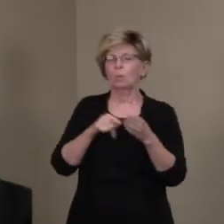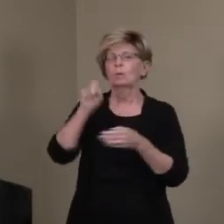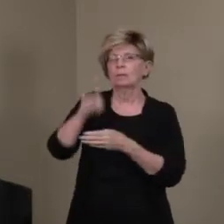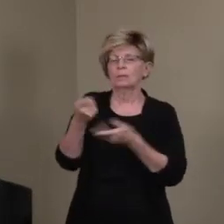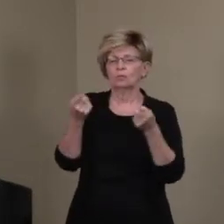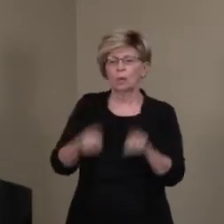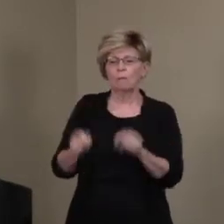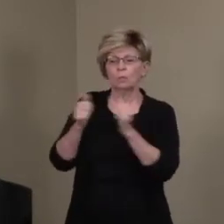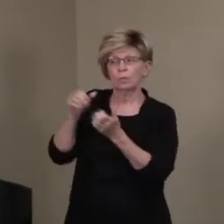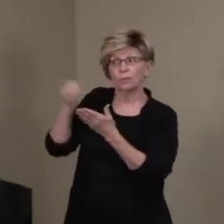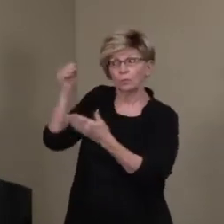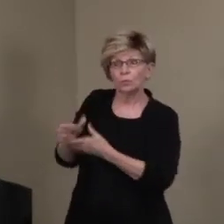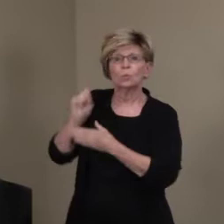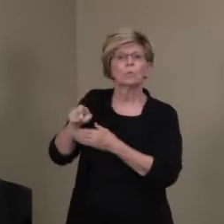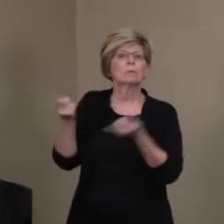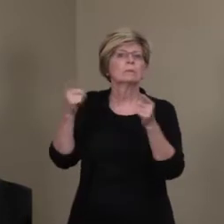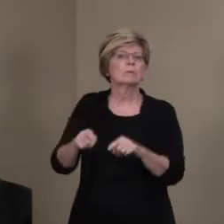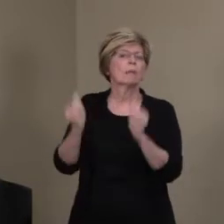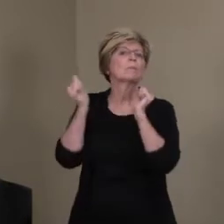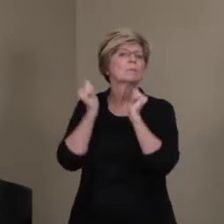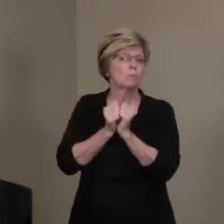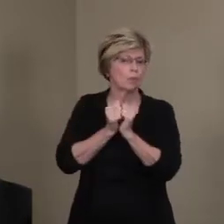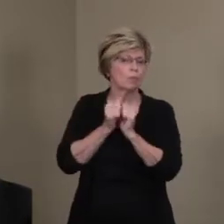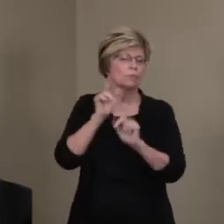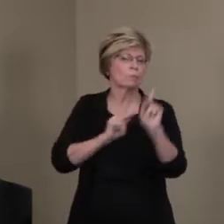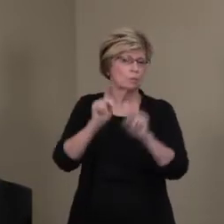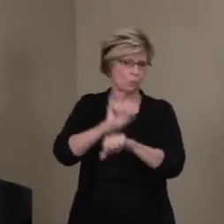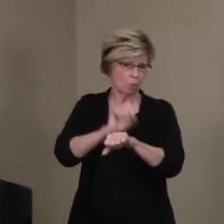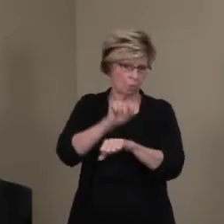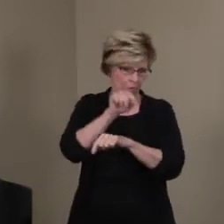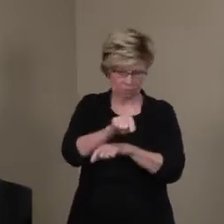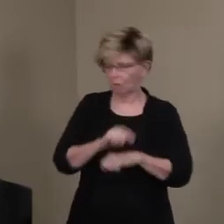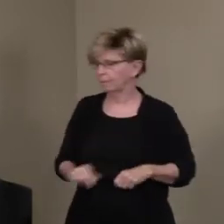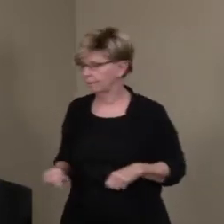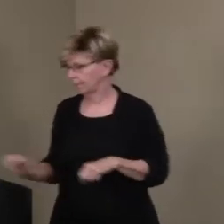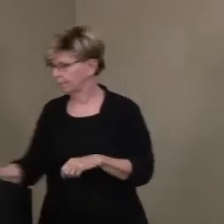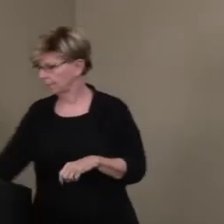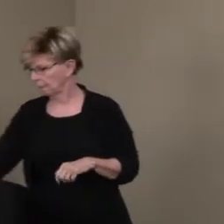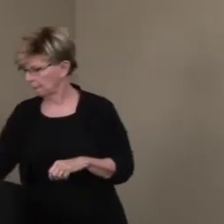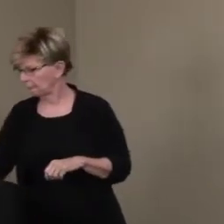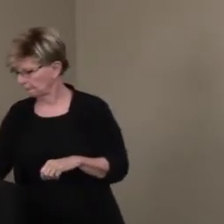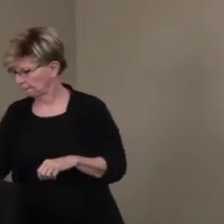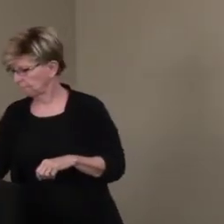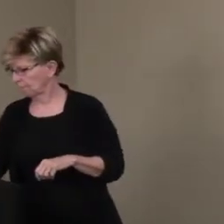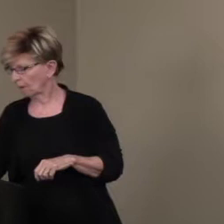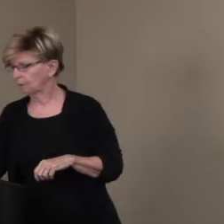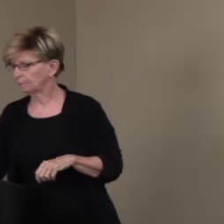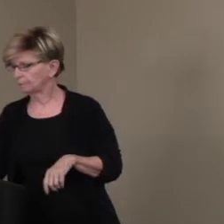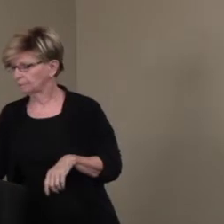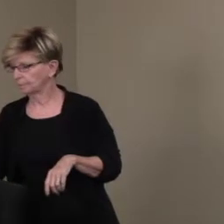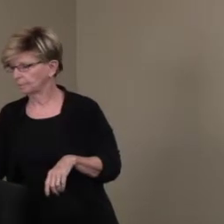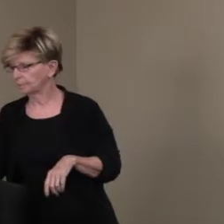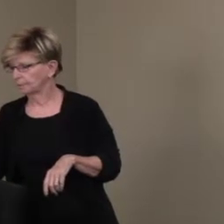would need to happen with students and with the other people who work there